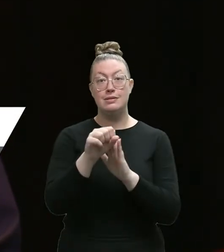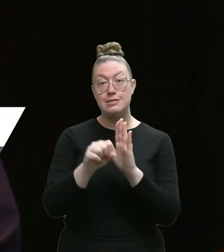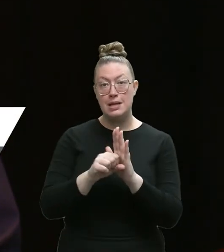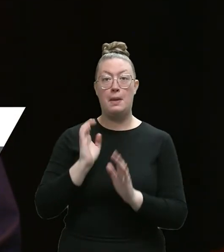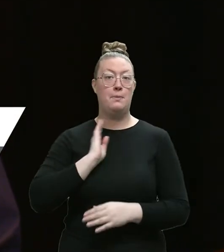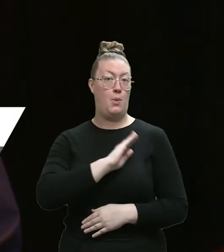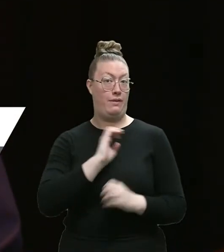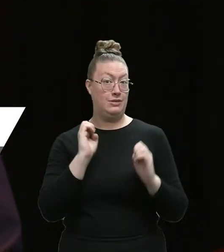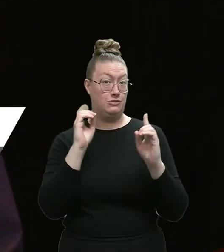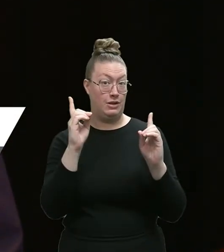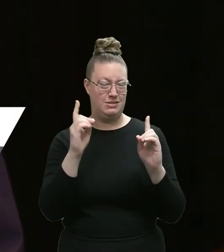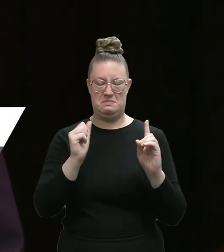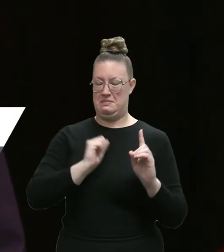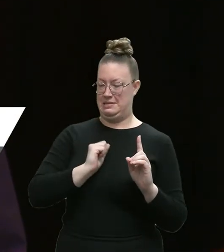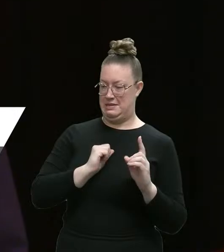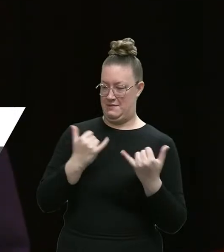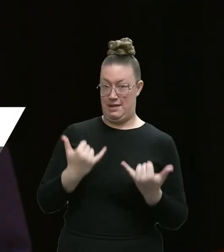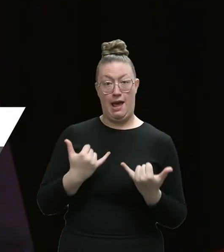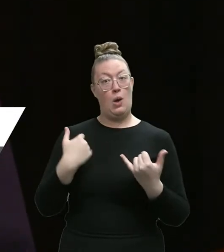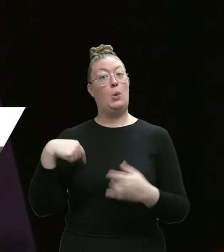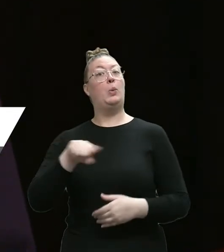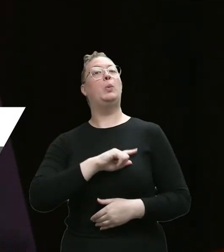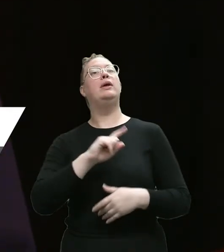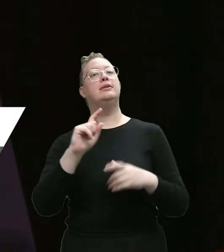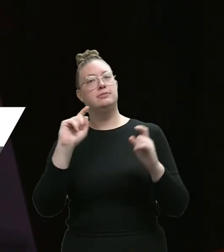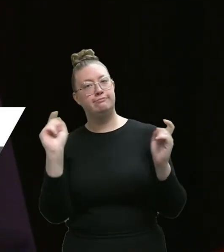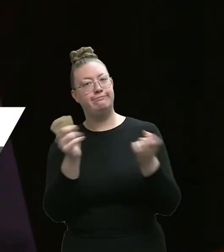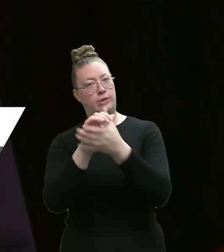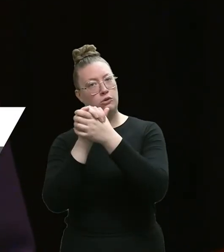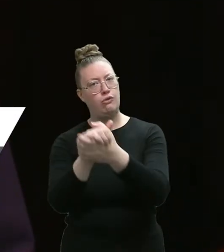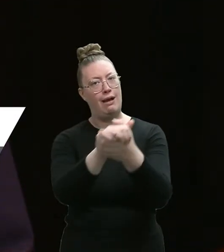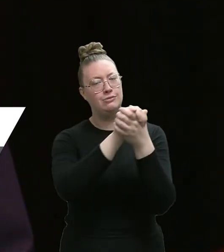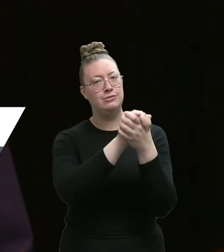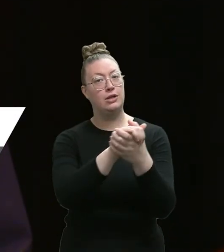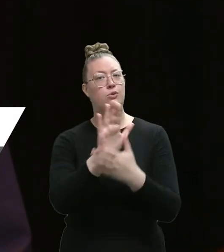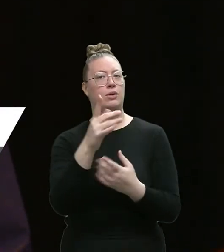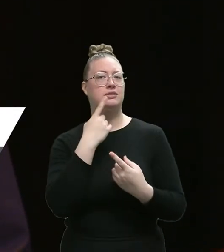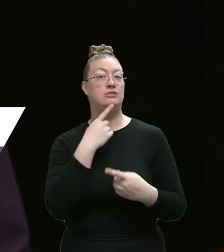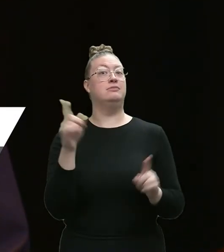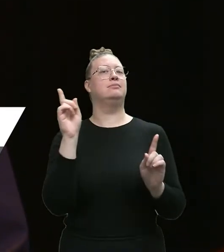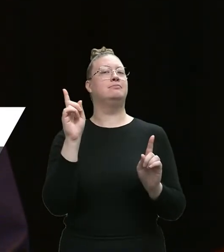And yet, I come to another one and you can just feel graduation.